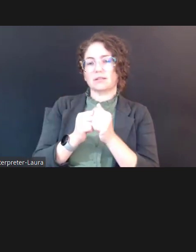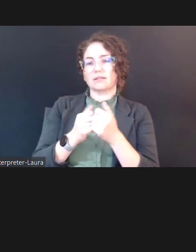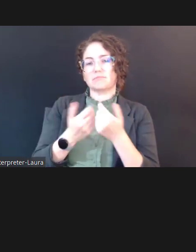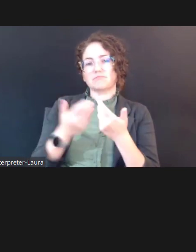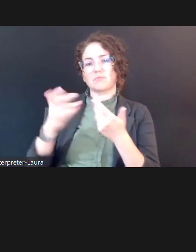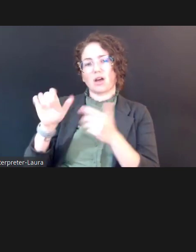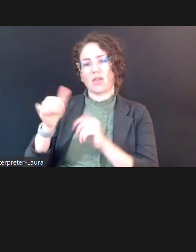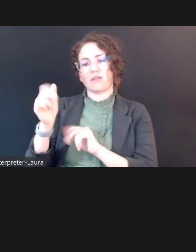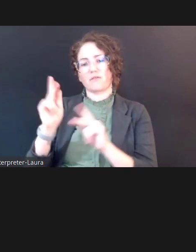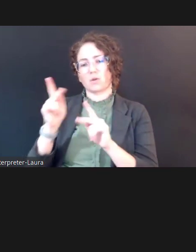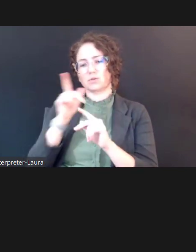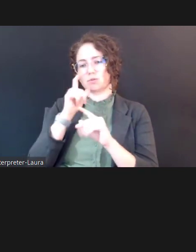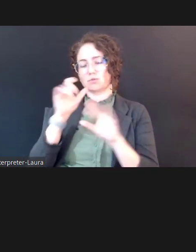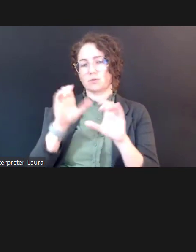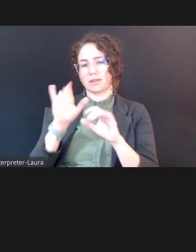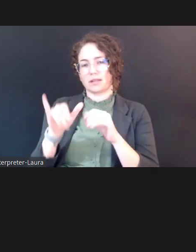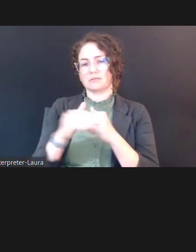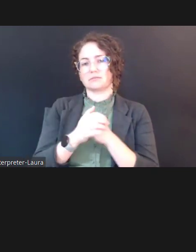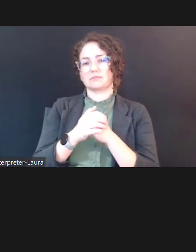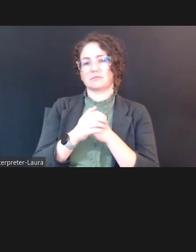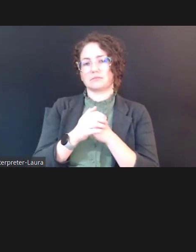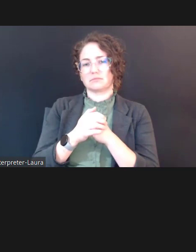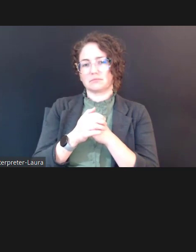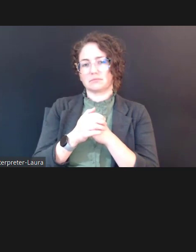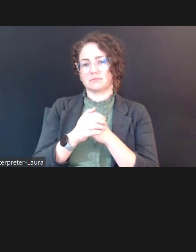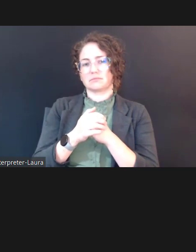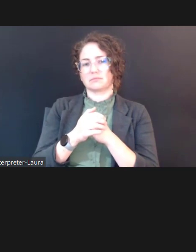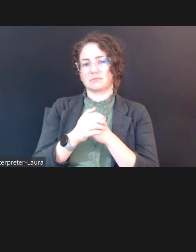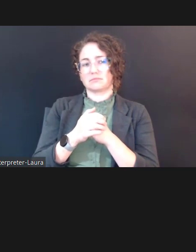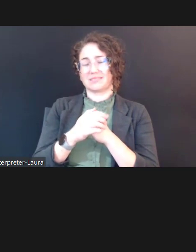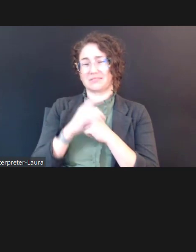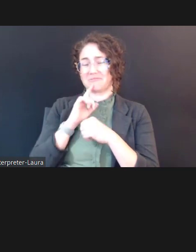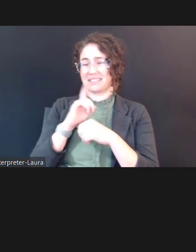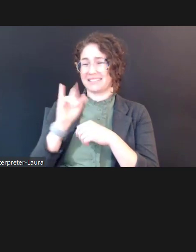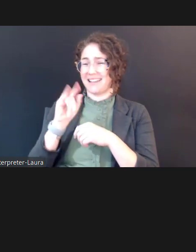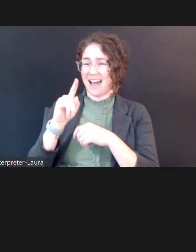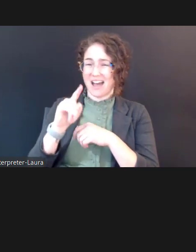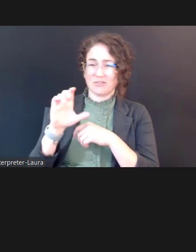others that are doing that and there are hundreds and hundreds of